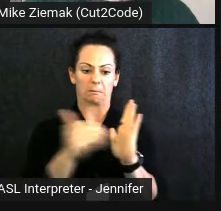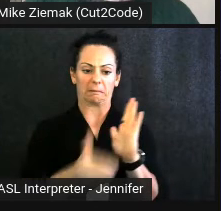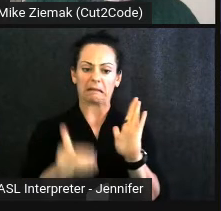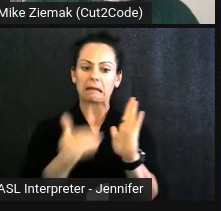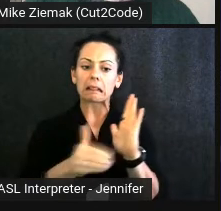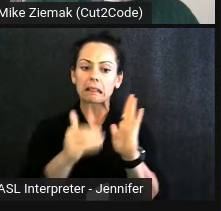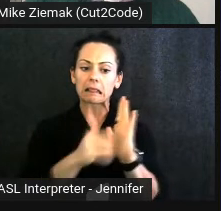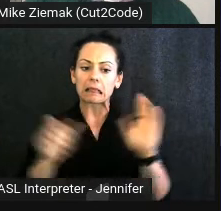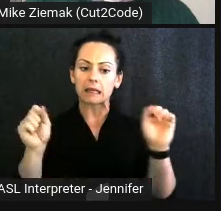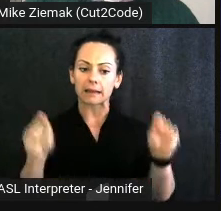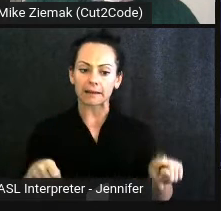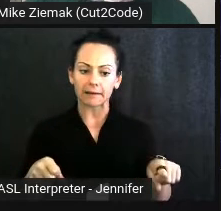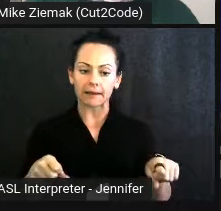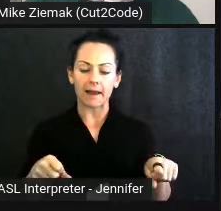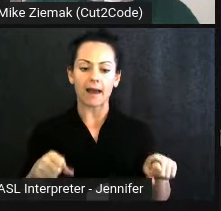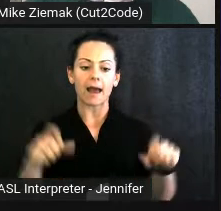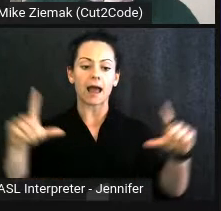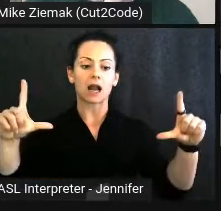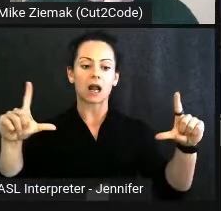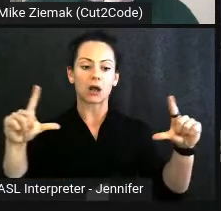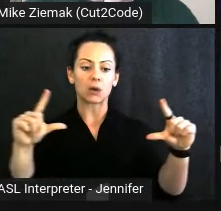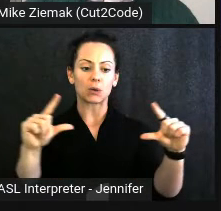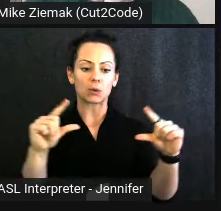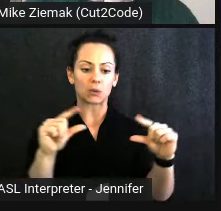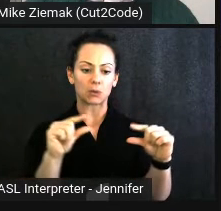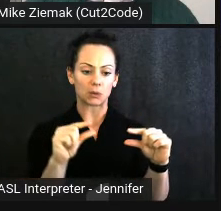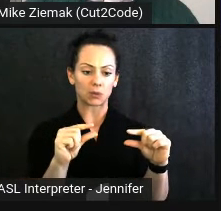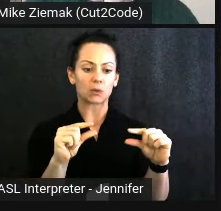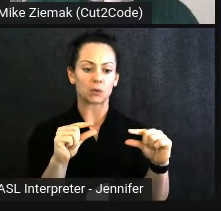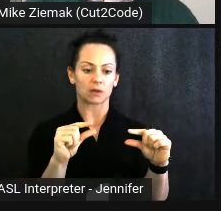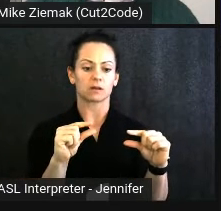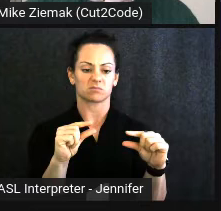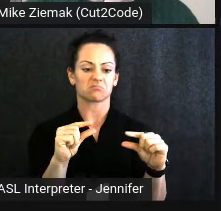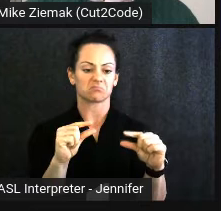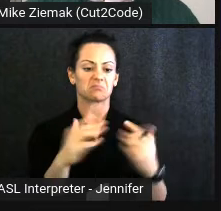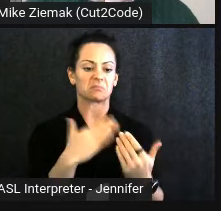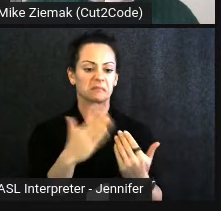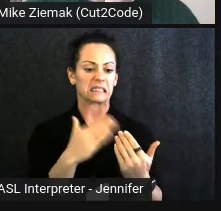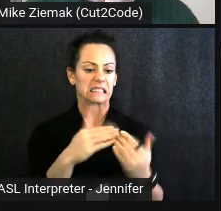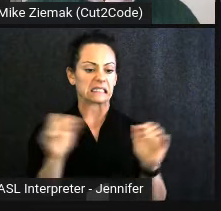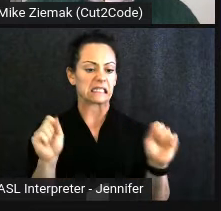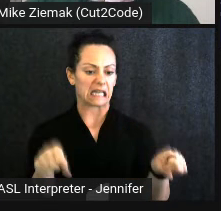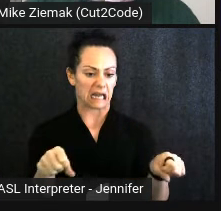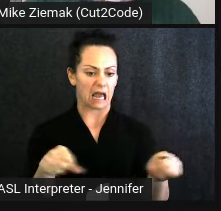I can decrease text, get back to the original one.